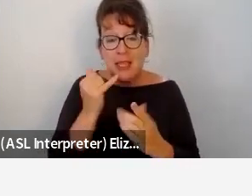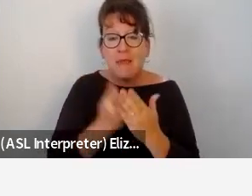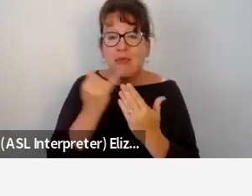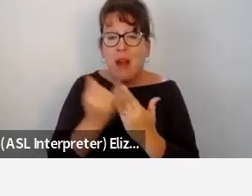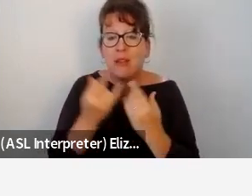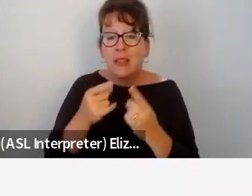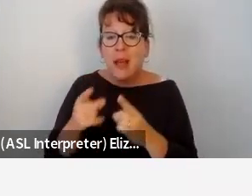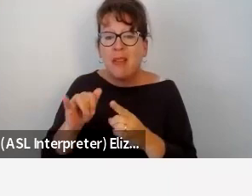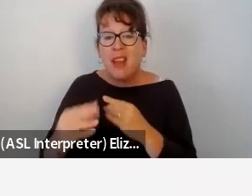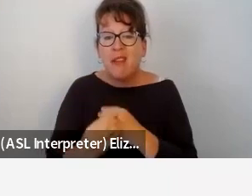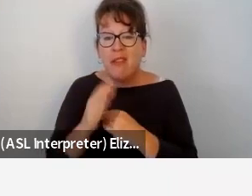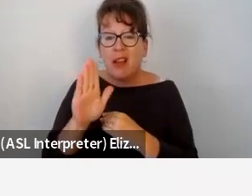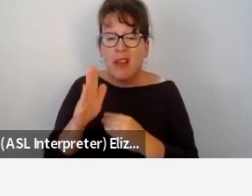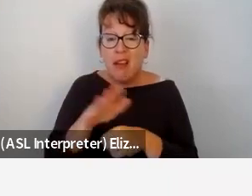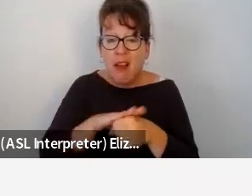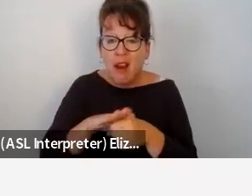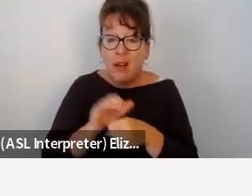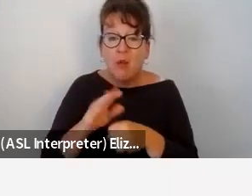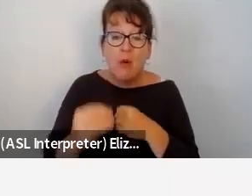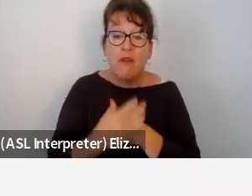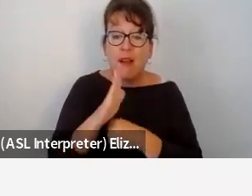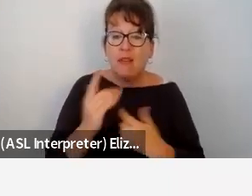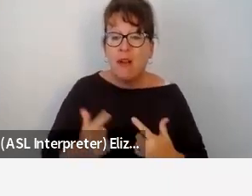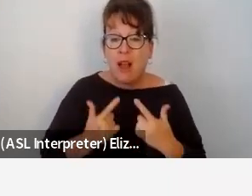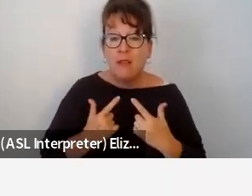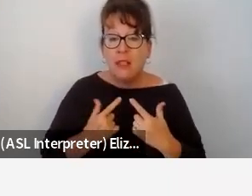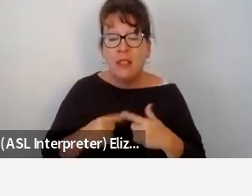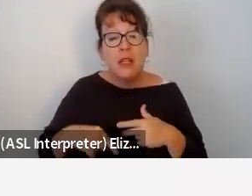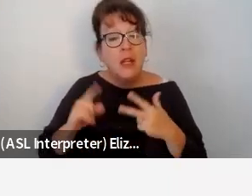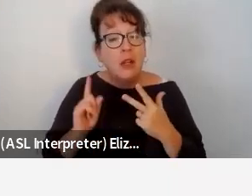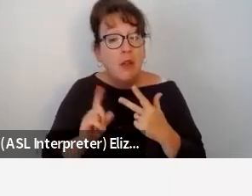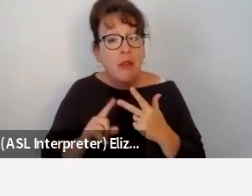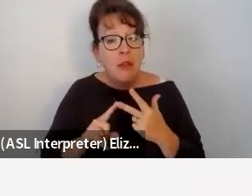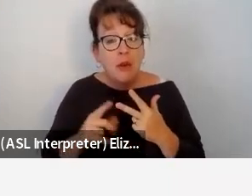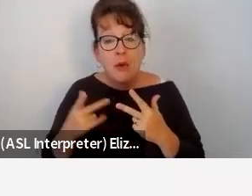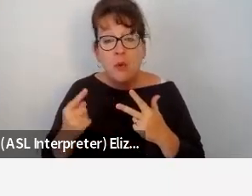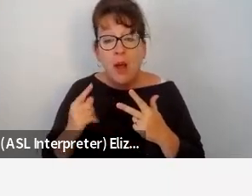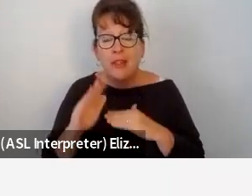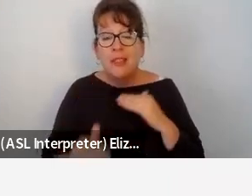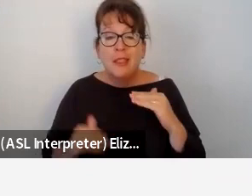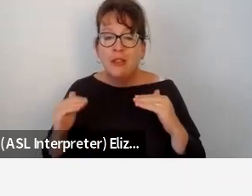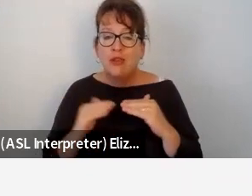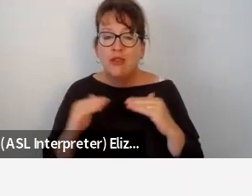what slide number it is, but they should be an eligible entity. If you want to go back. It was